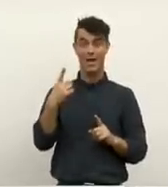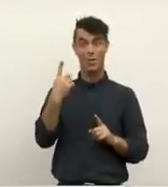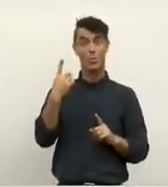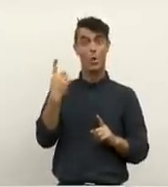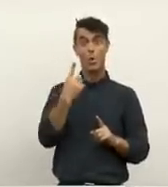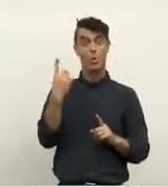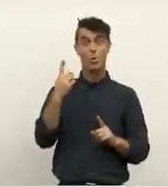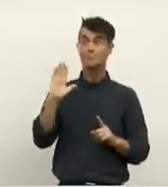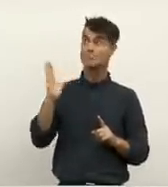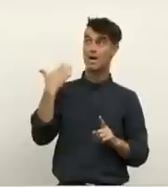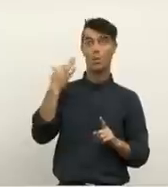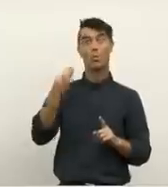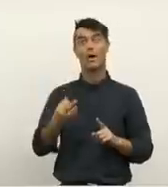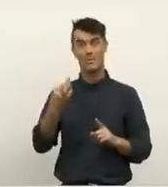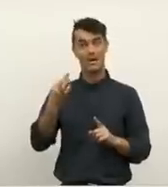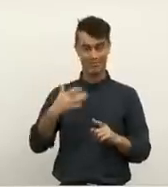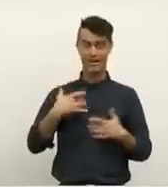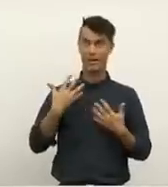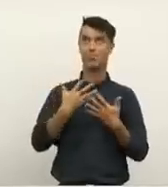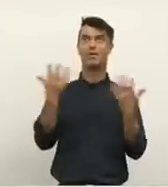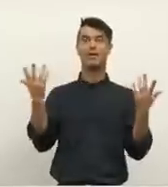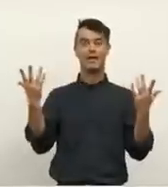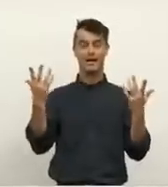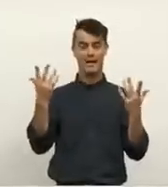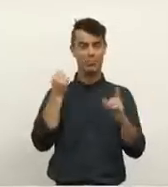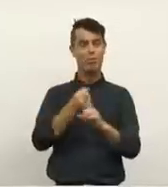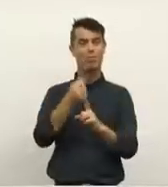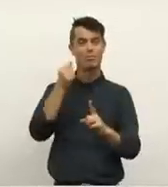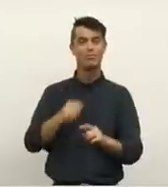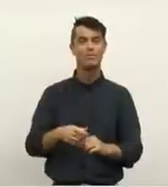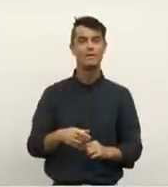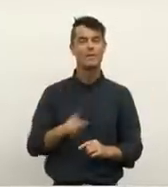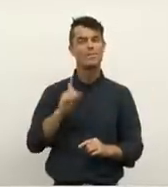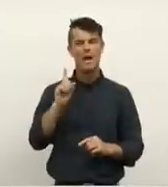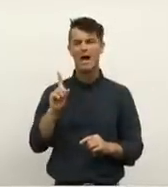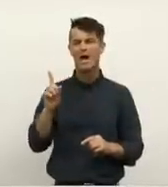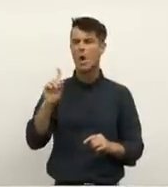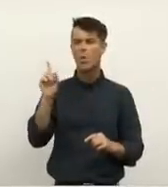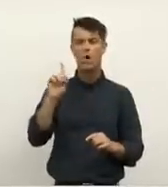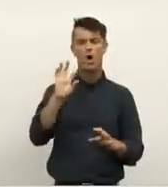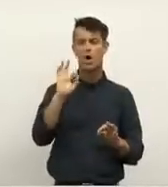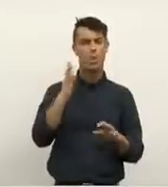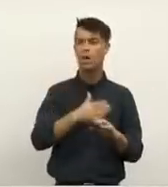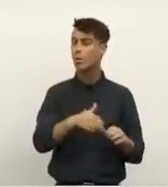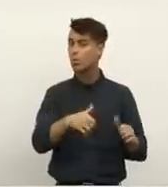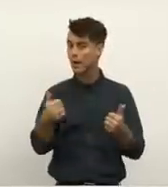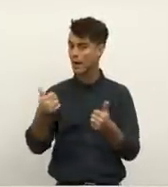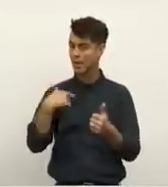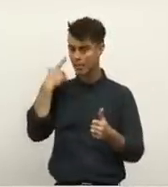In terms of what's not working so well, I think we've touched on some of that already today.